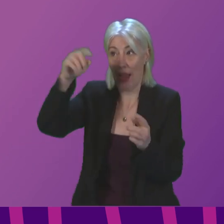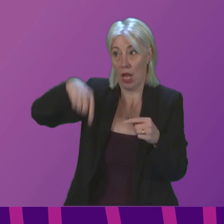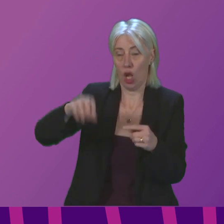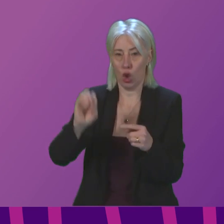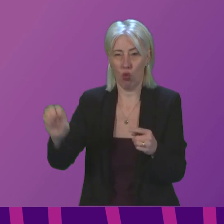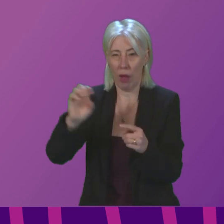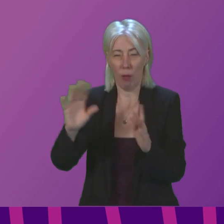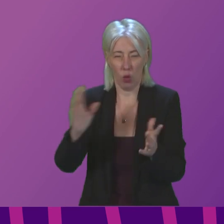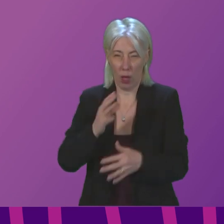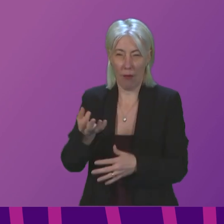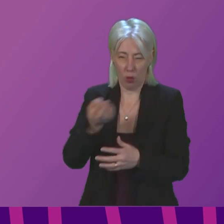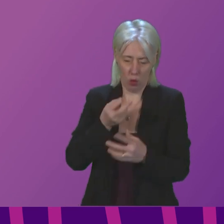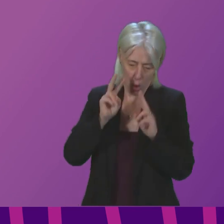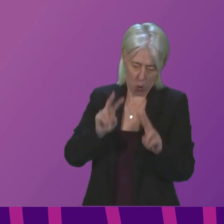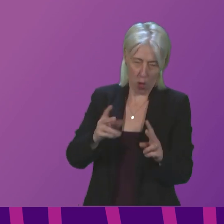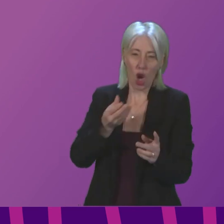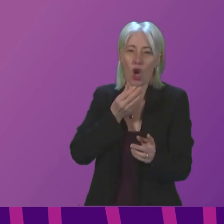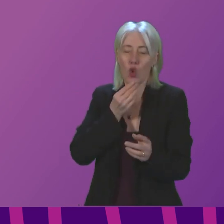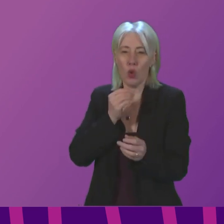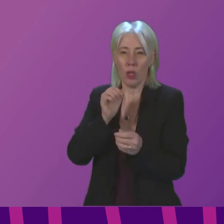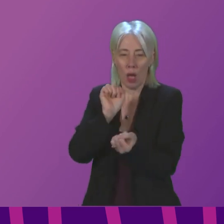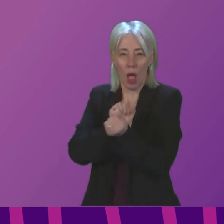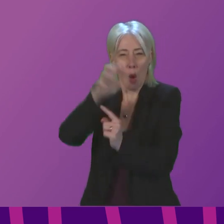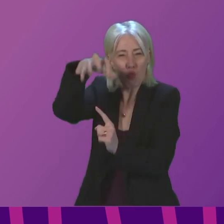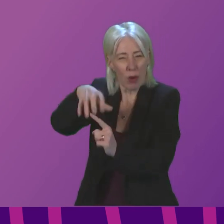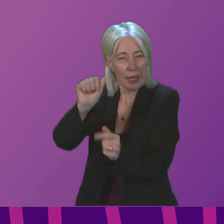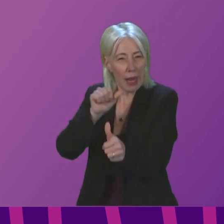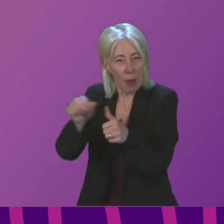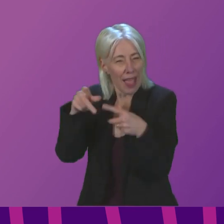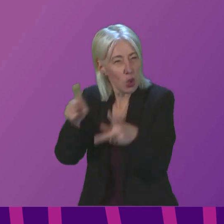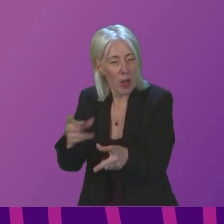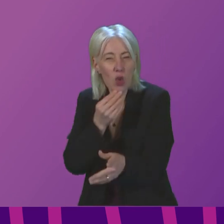whether the way that we use prison is as effective as it could be. It is therefore right that